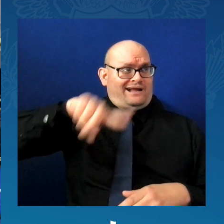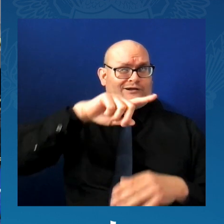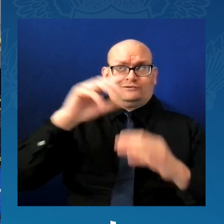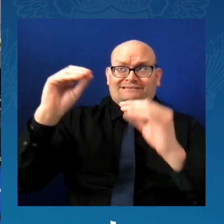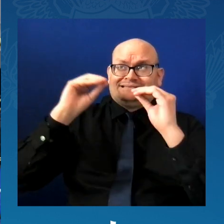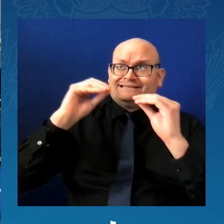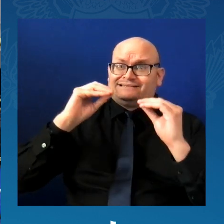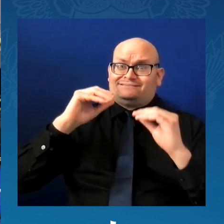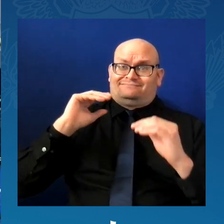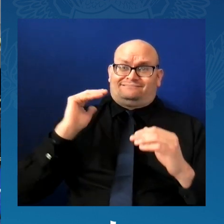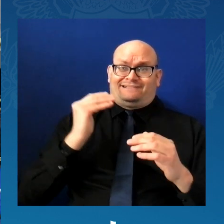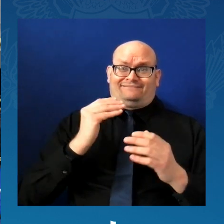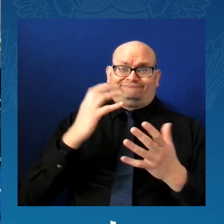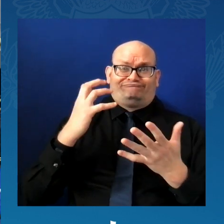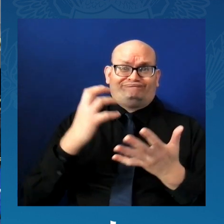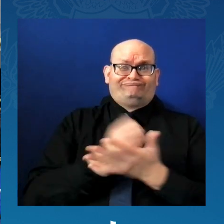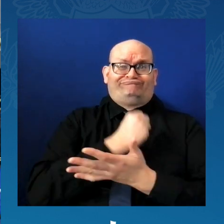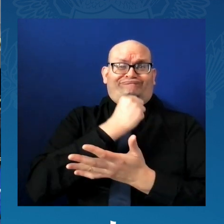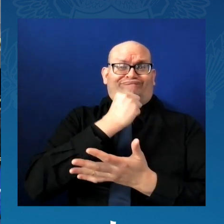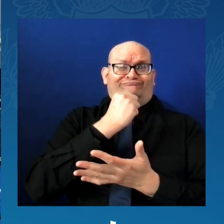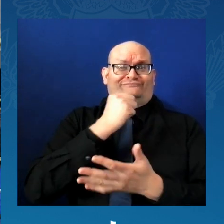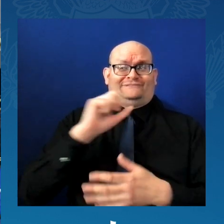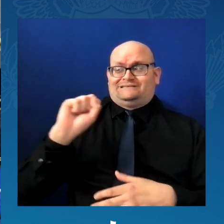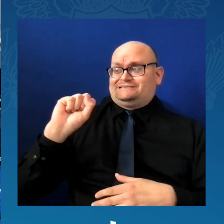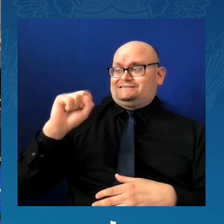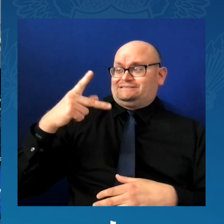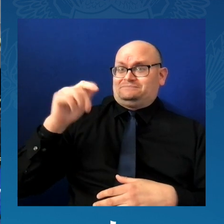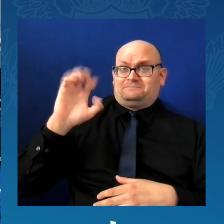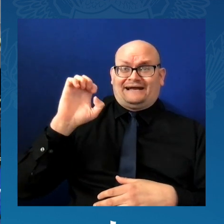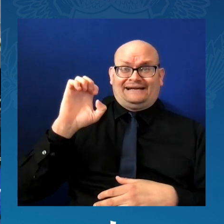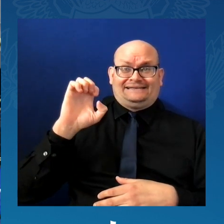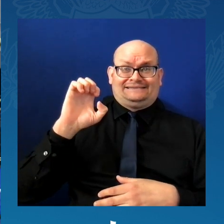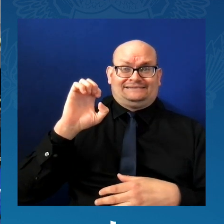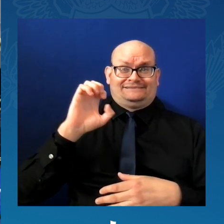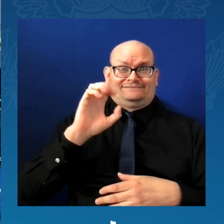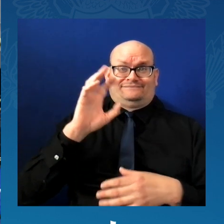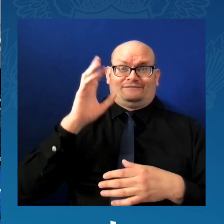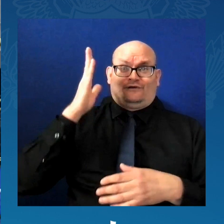Talk about space in a way that inspires the young leaders that you teach.